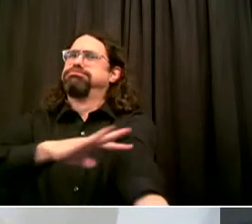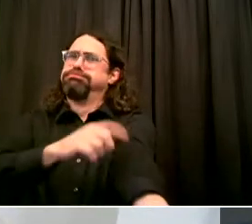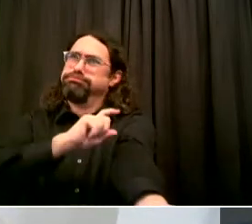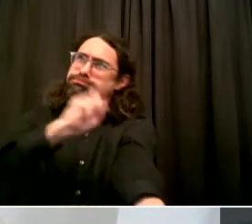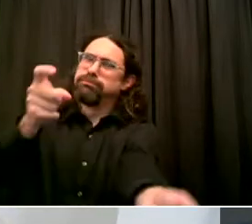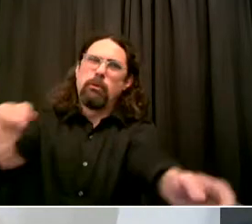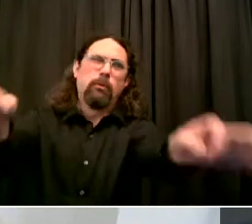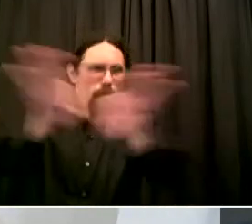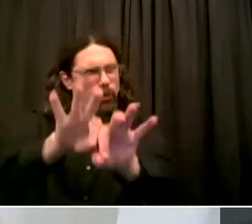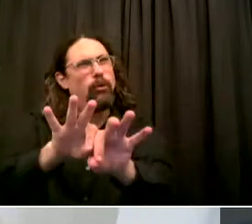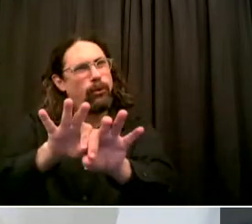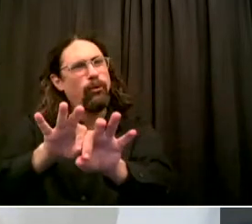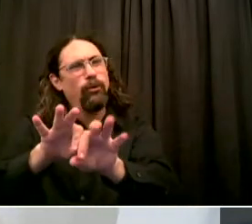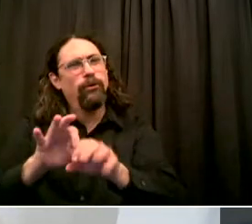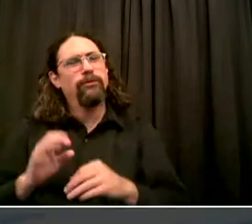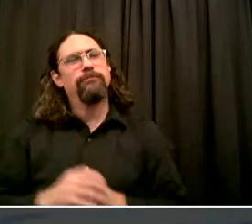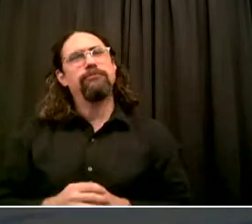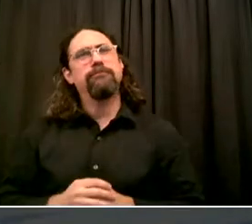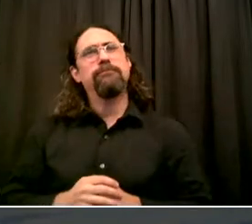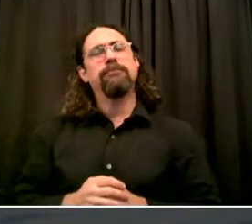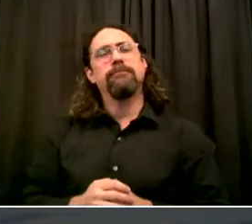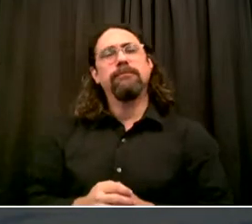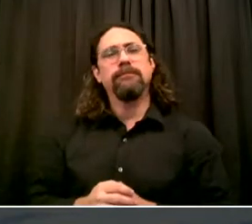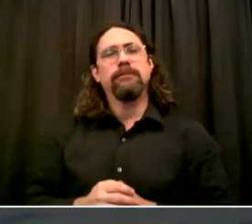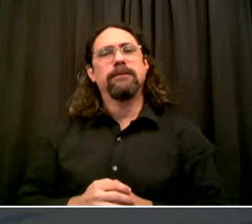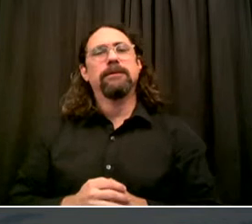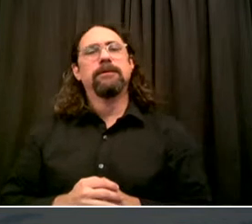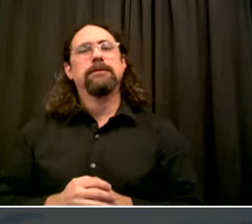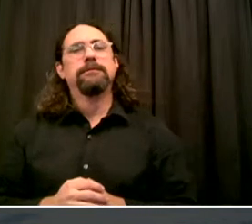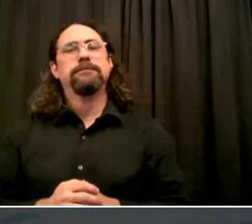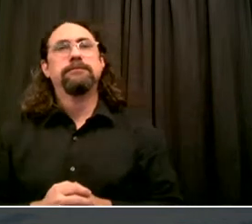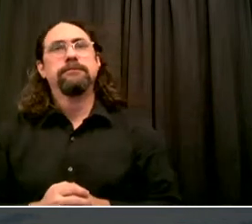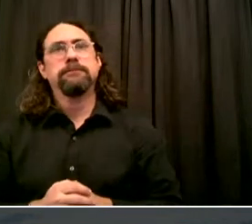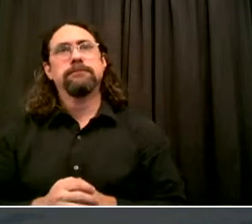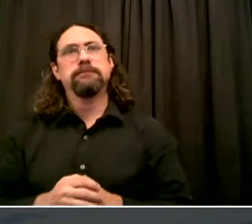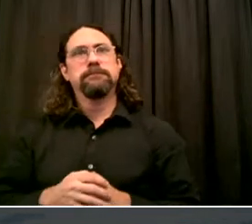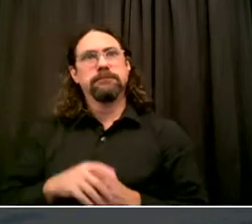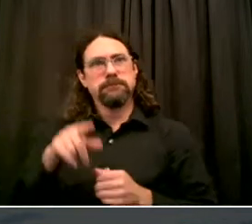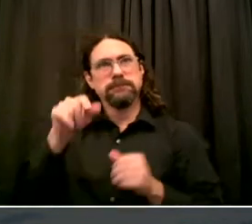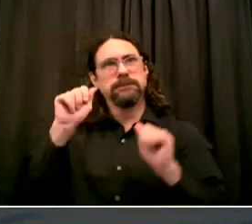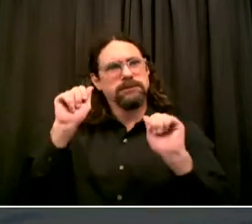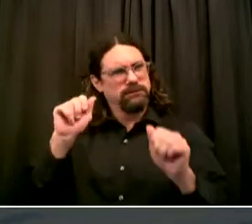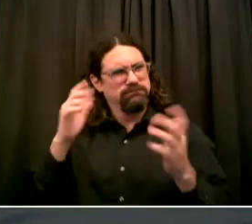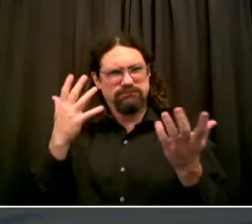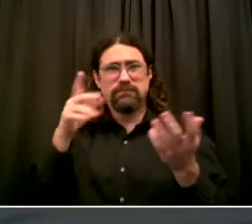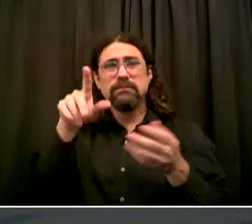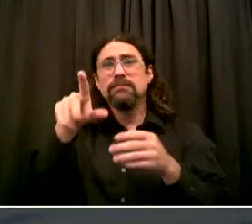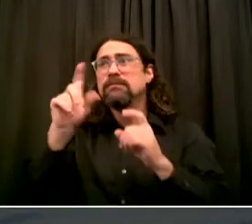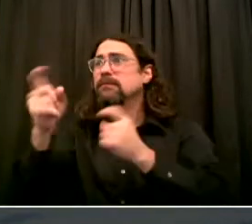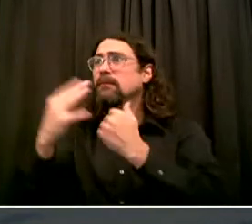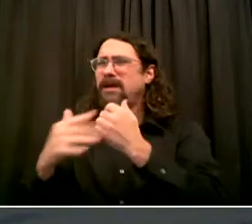THAHABT LOLOOD THAT WILL MAKE SUCH A DIFFERENCE, THAT LITERERALLYLY COULD SAVE A LIFE.